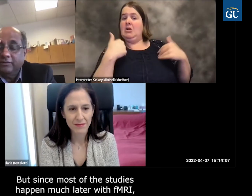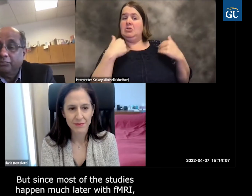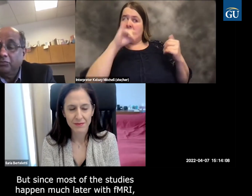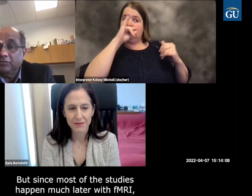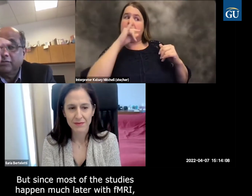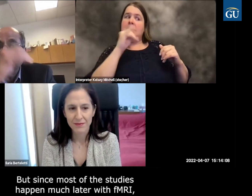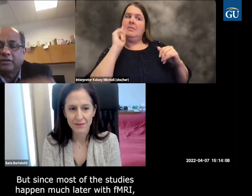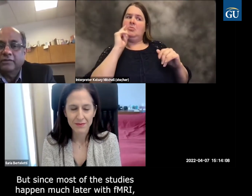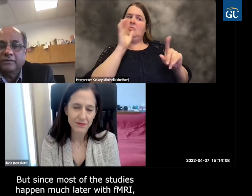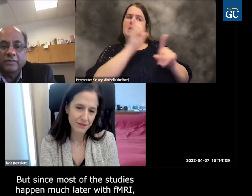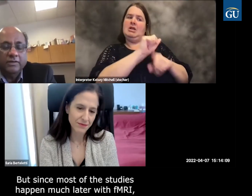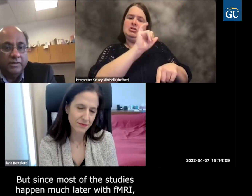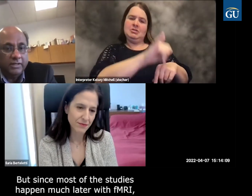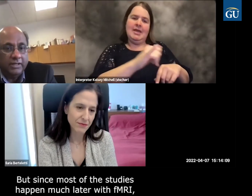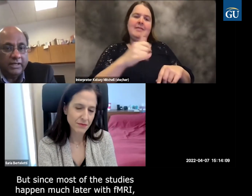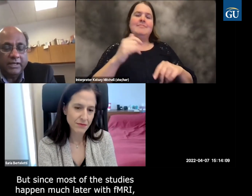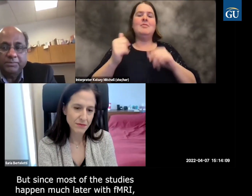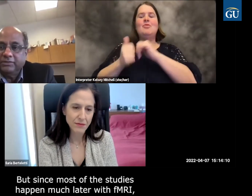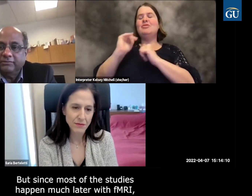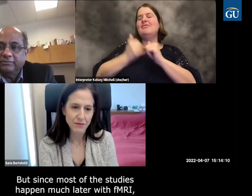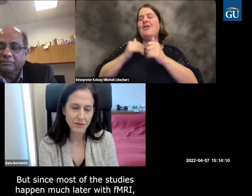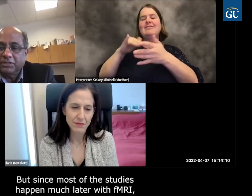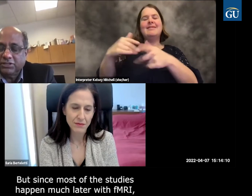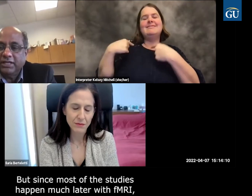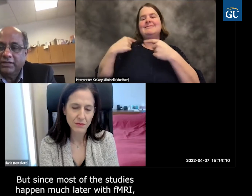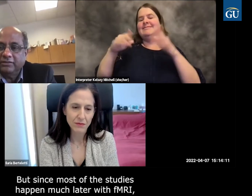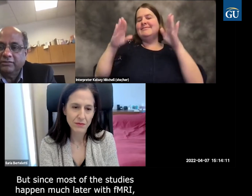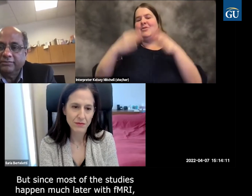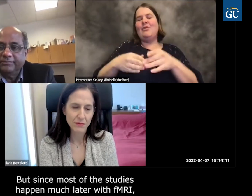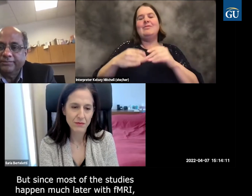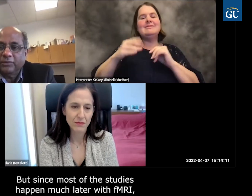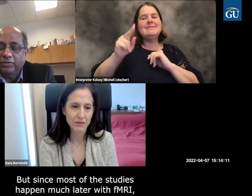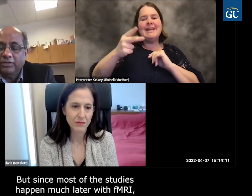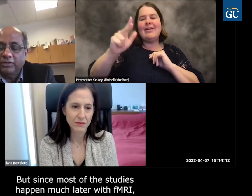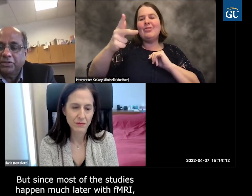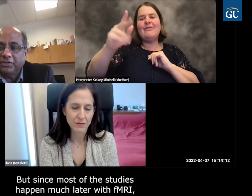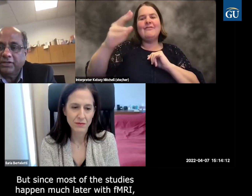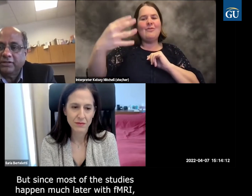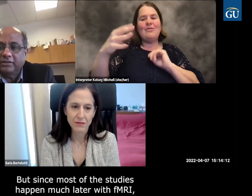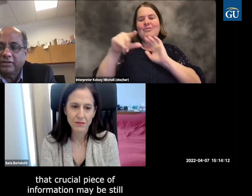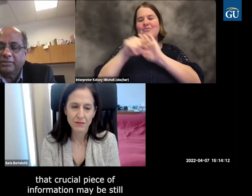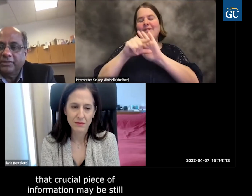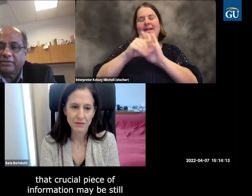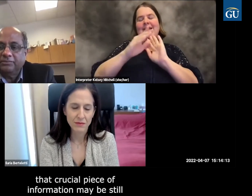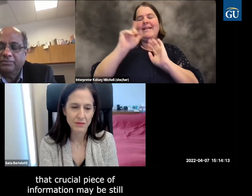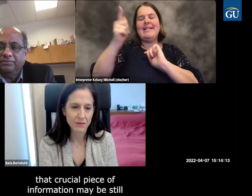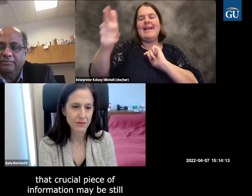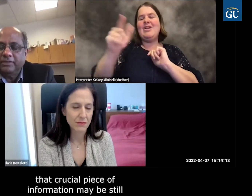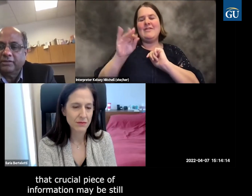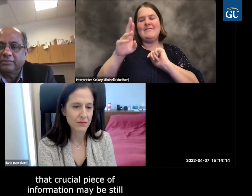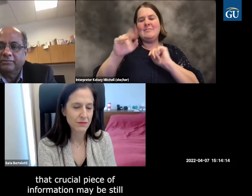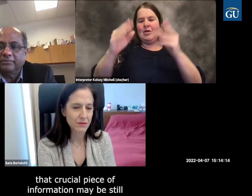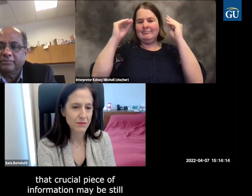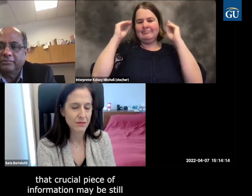most of the studies